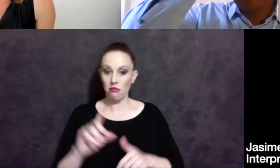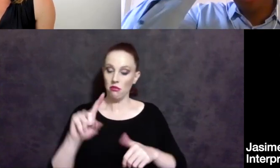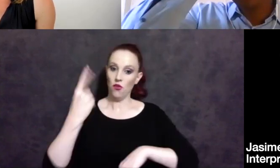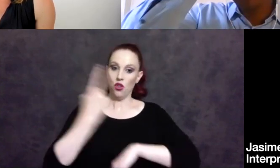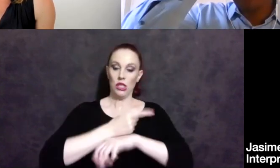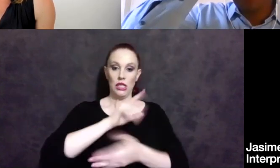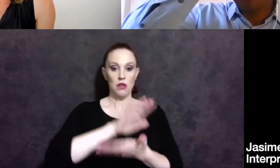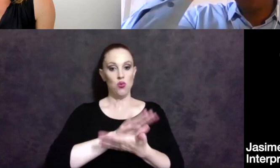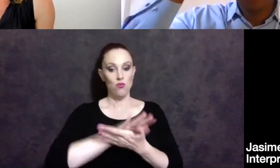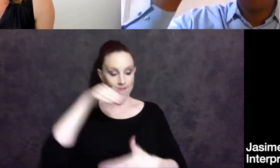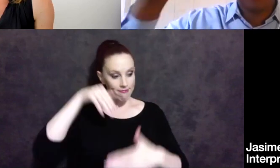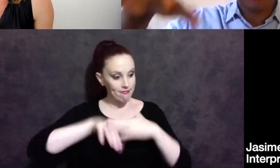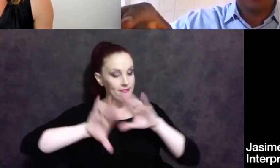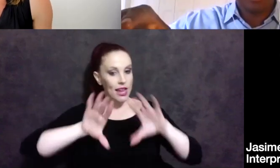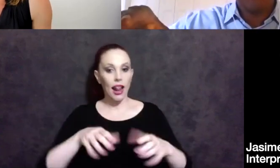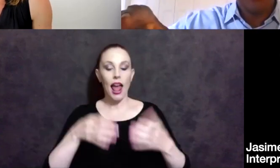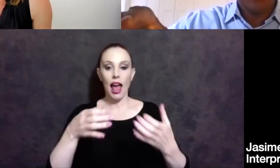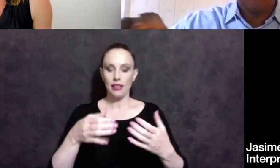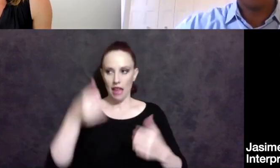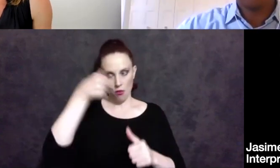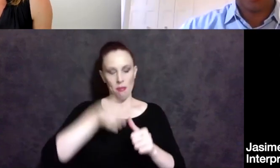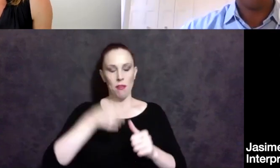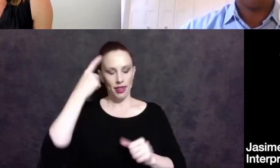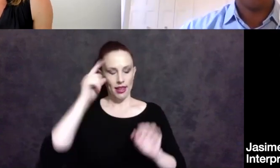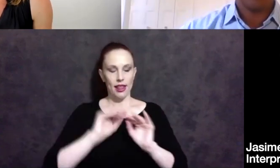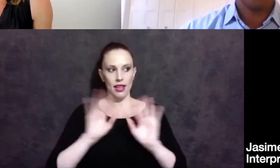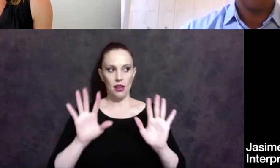the classroom environment and thinking very clearly there is no black people here. This